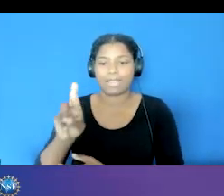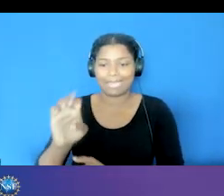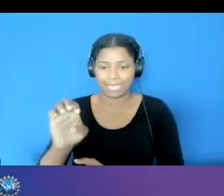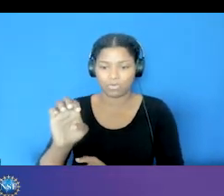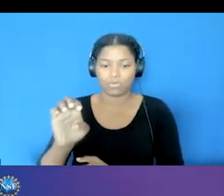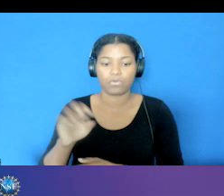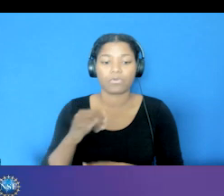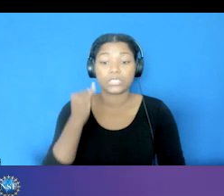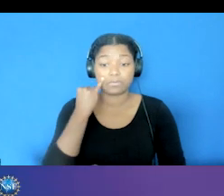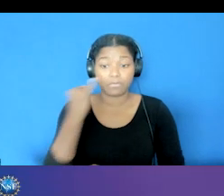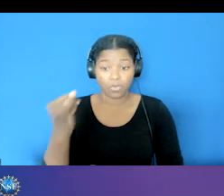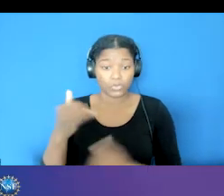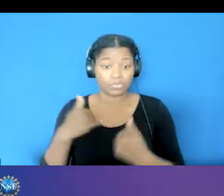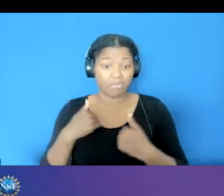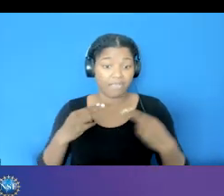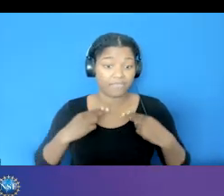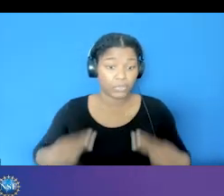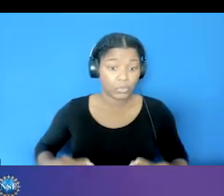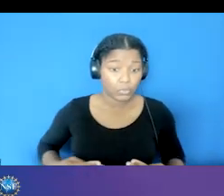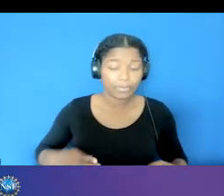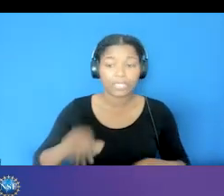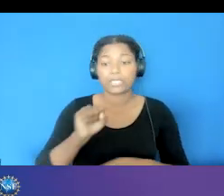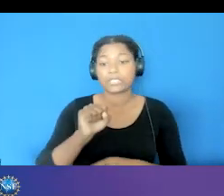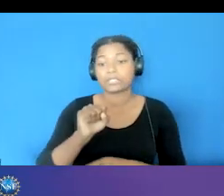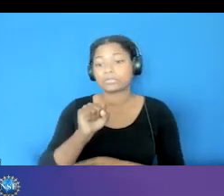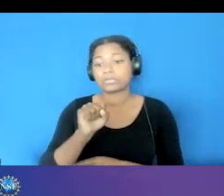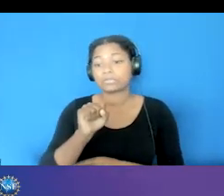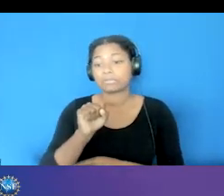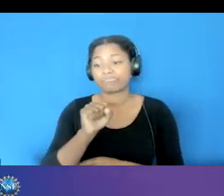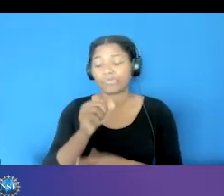If you have human subjects or vertebrate animals included in your proposal,